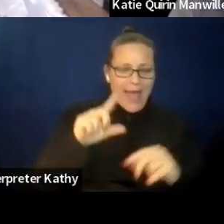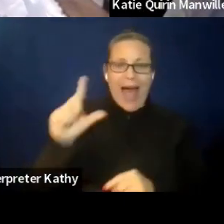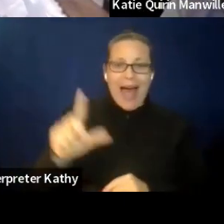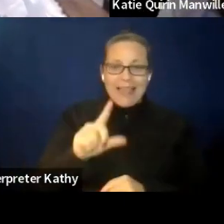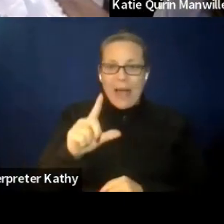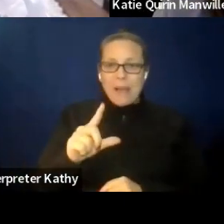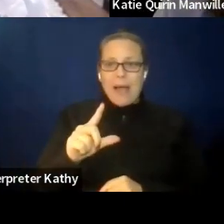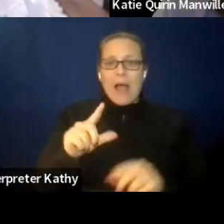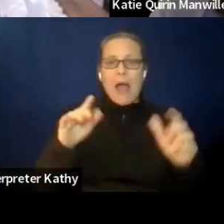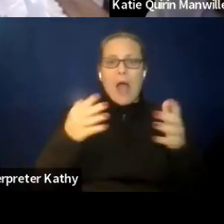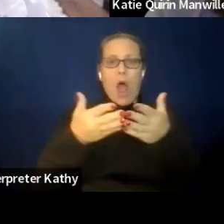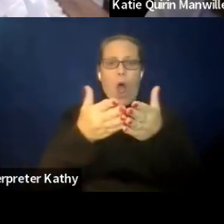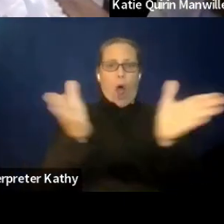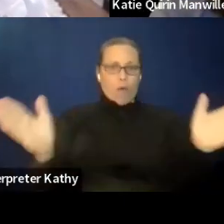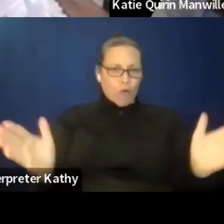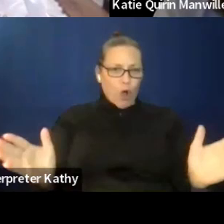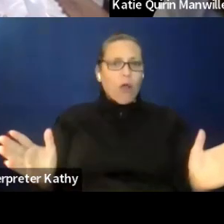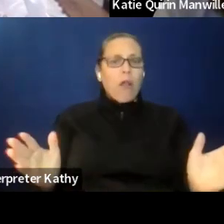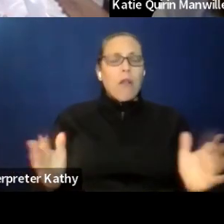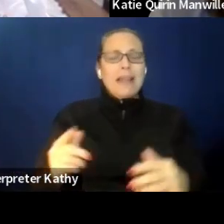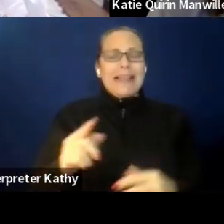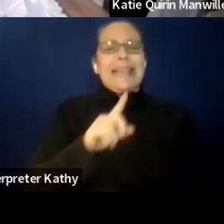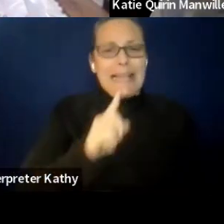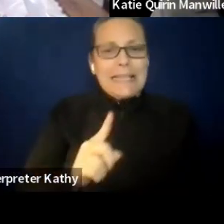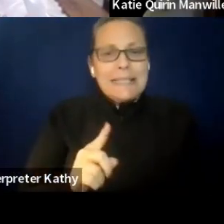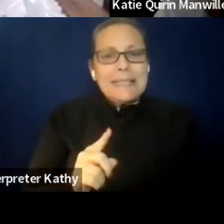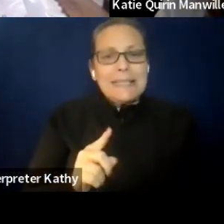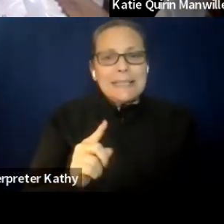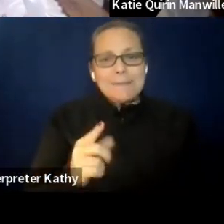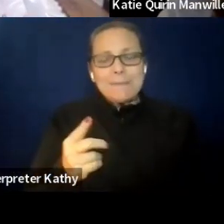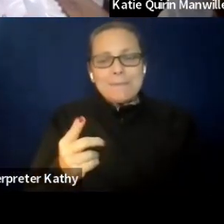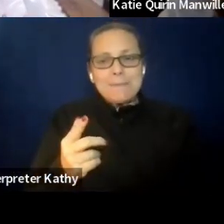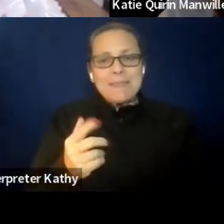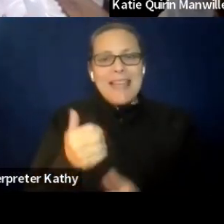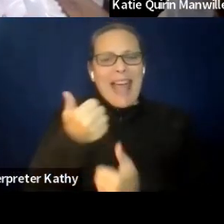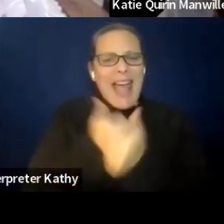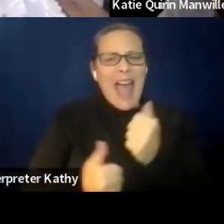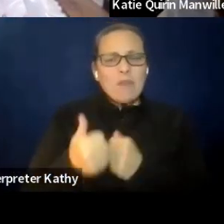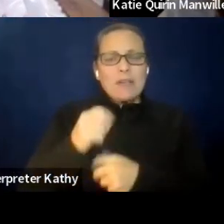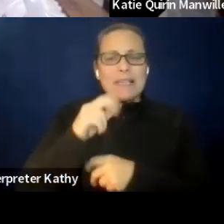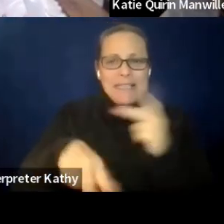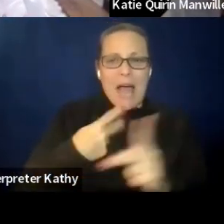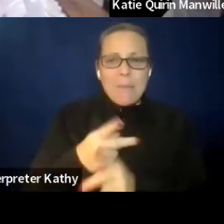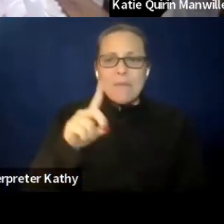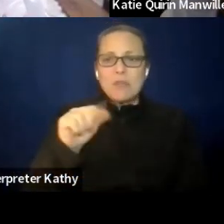more represented in the field. But if you are looking at kind of